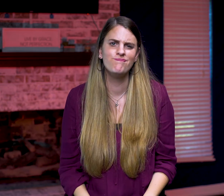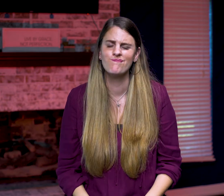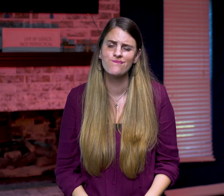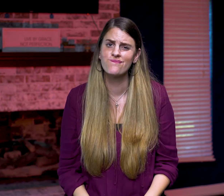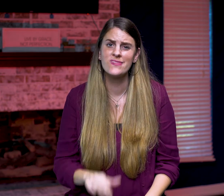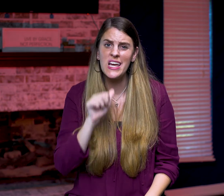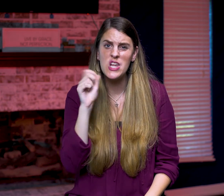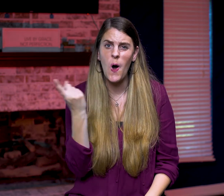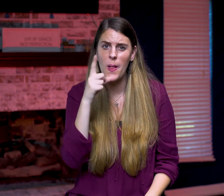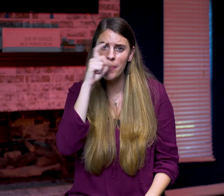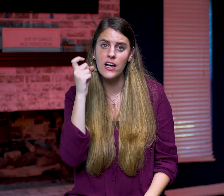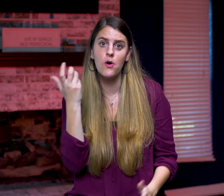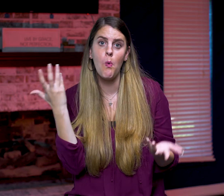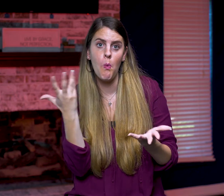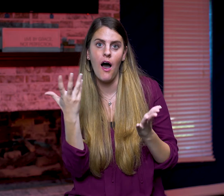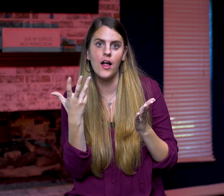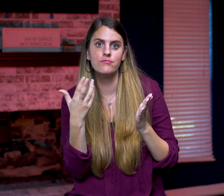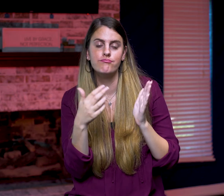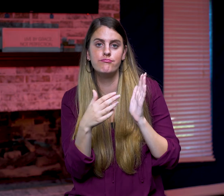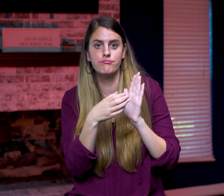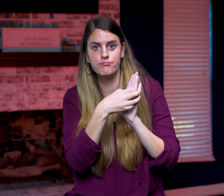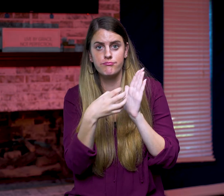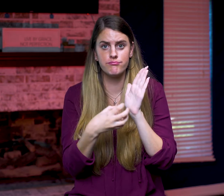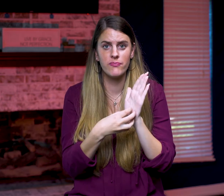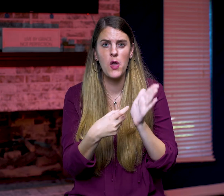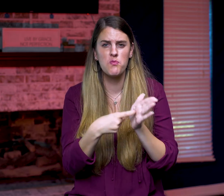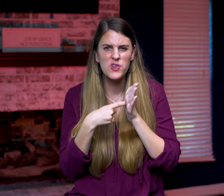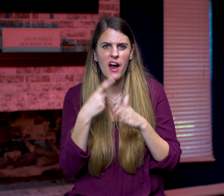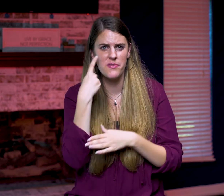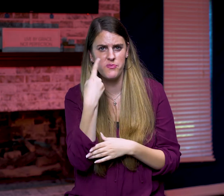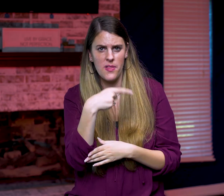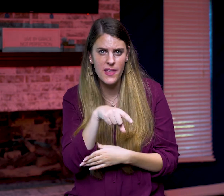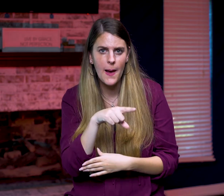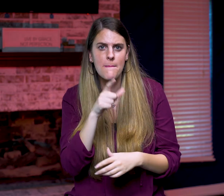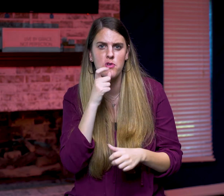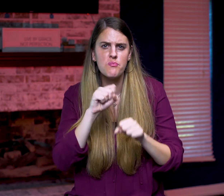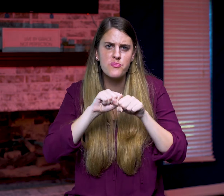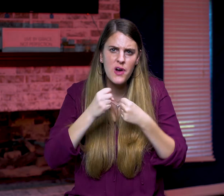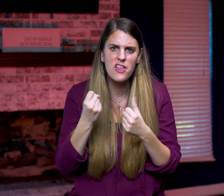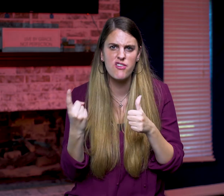not only because that’s what the covenant requires